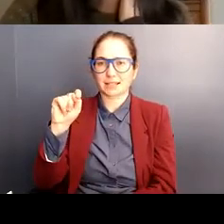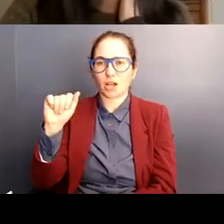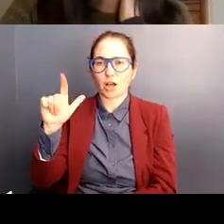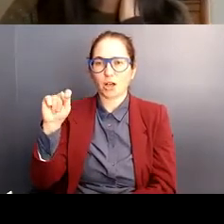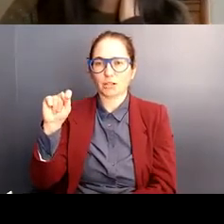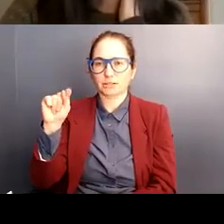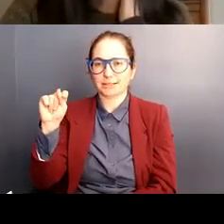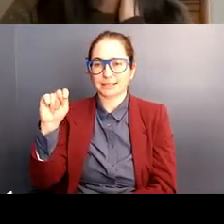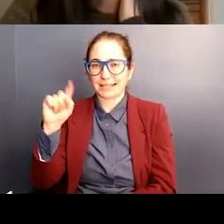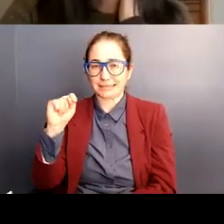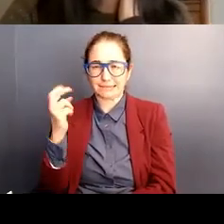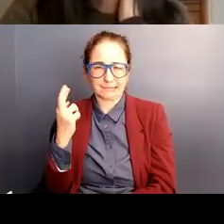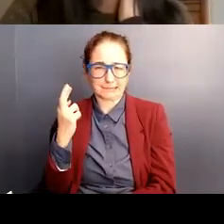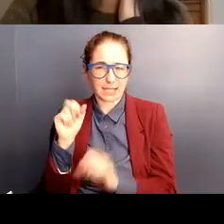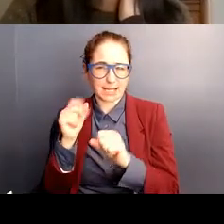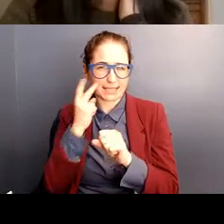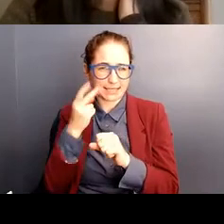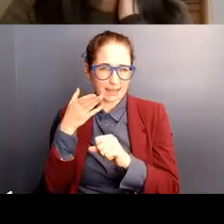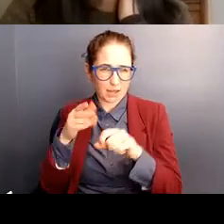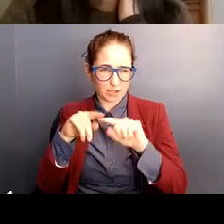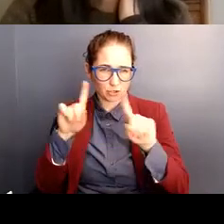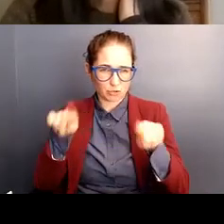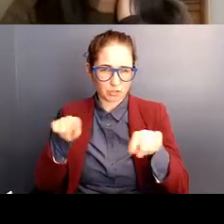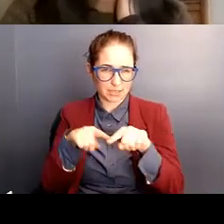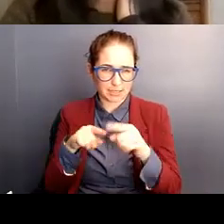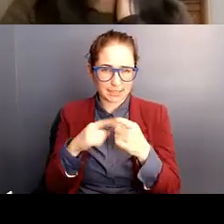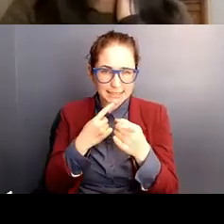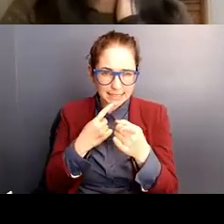hopefully you can see on my screen that you can see the alt text.